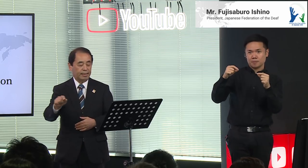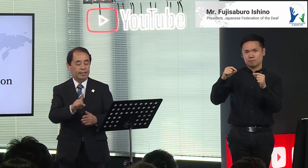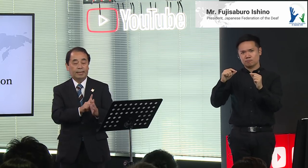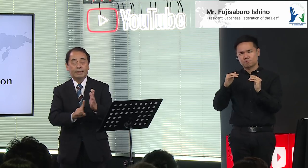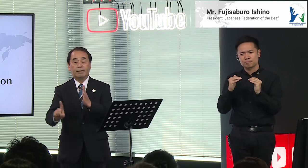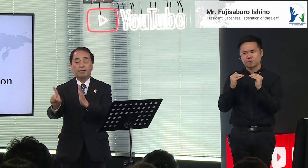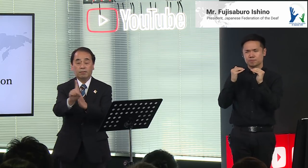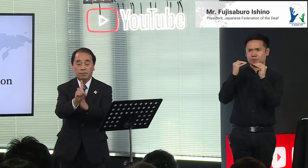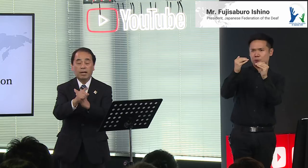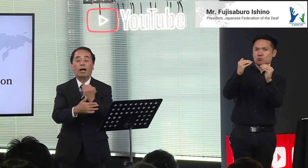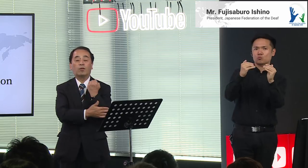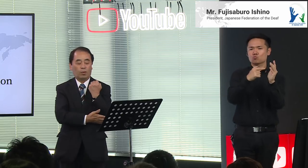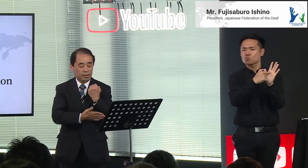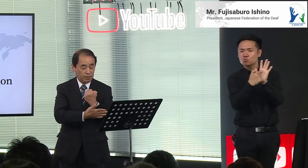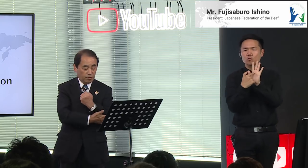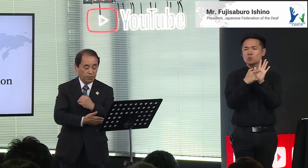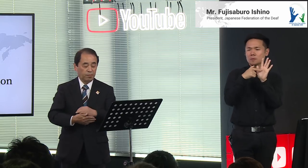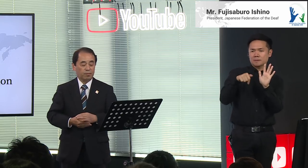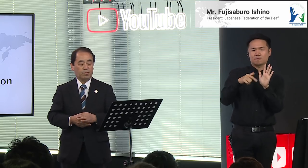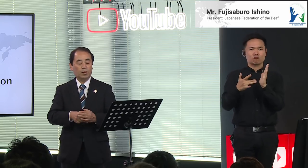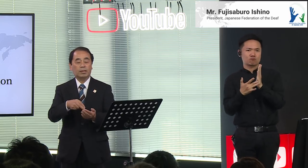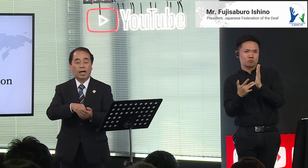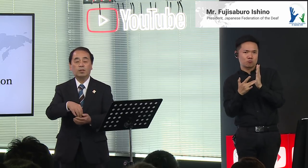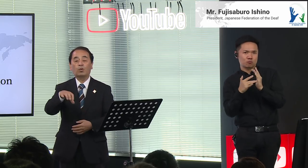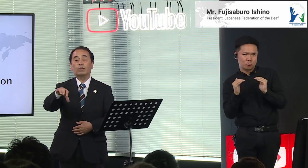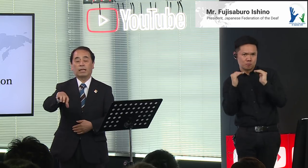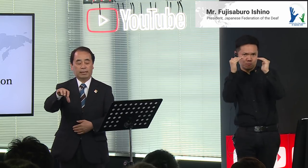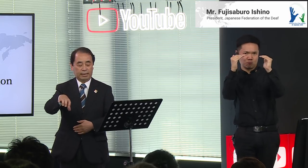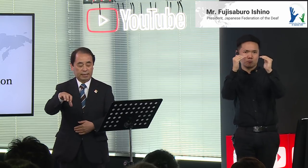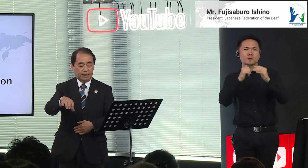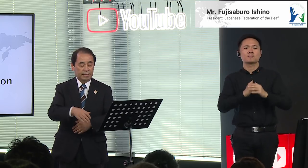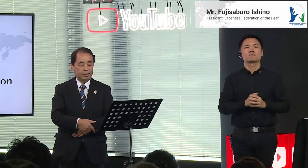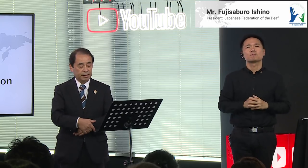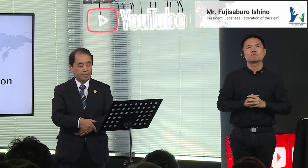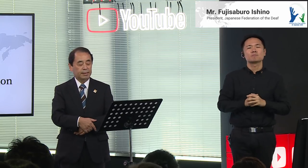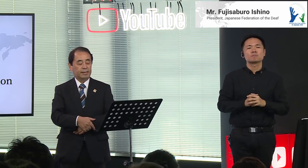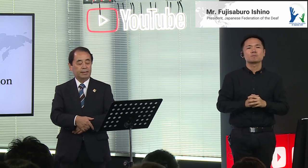Paralympic Games will be held in Tokyo. It will promote a variety of system